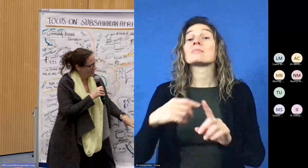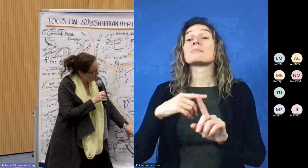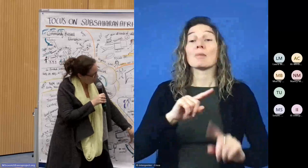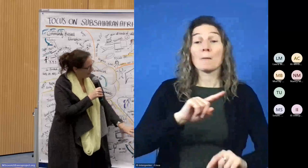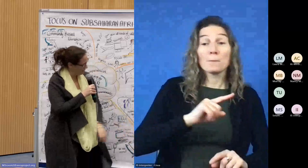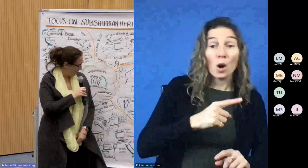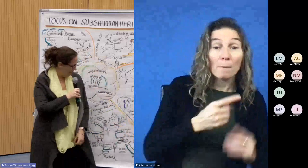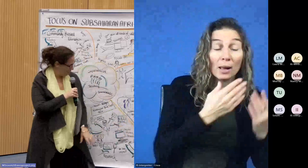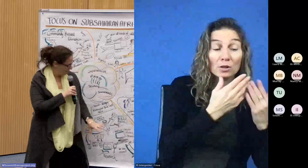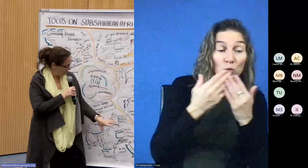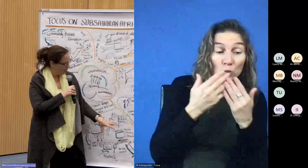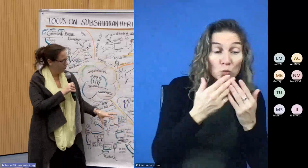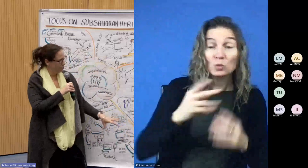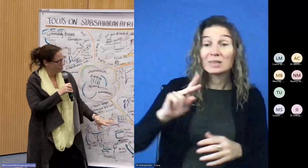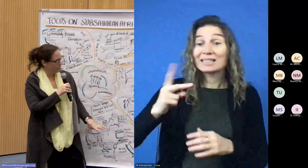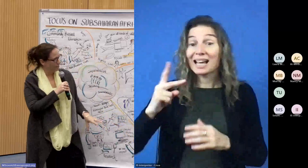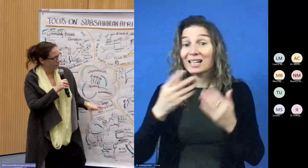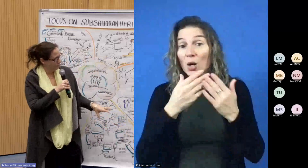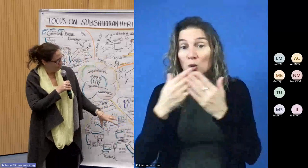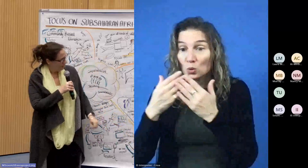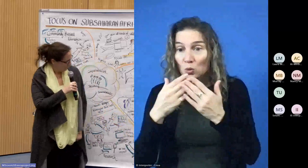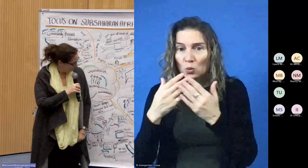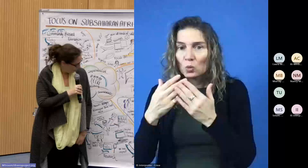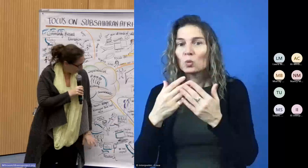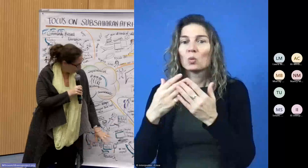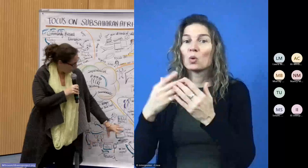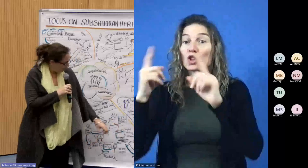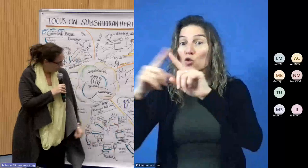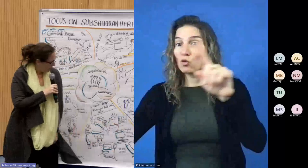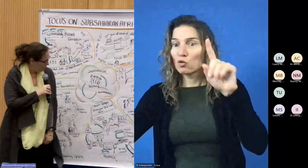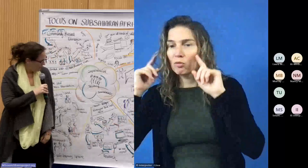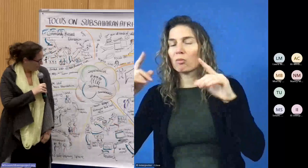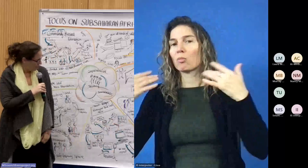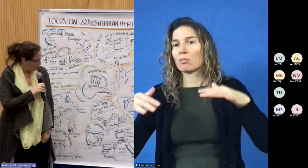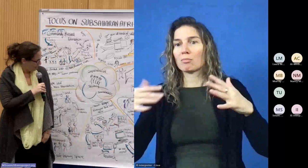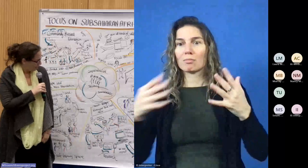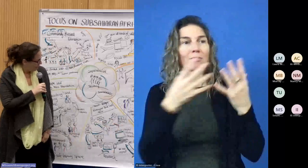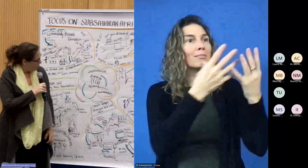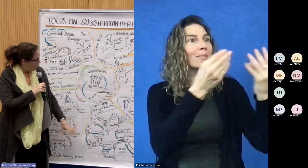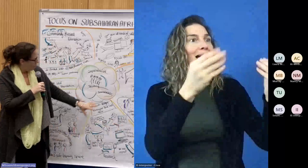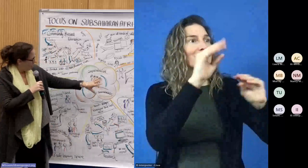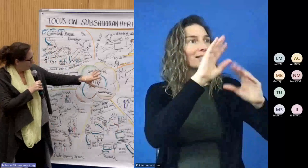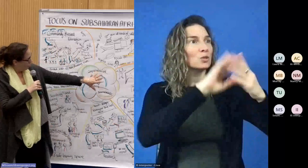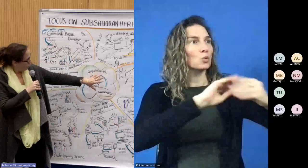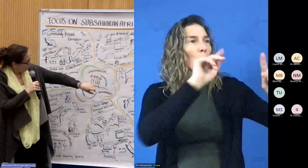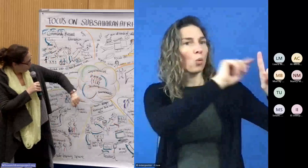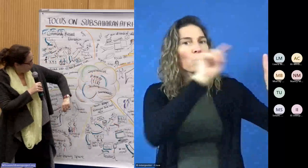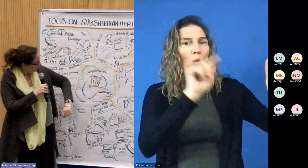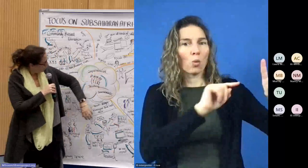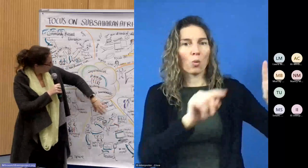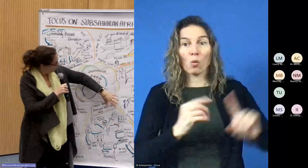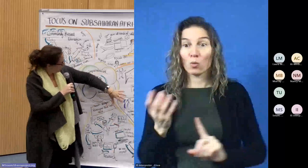that's the impact you had. You can see a lot of stories from people who had this success. Fourth,